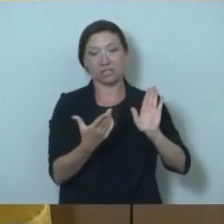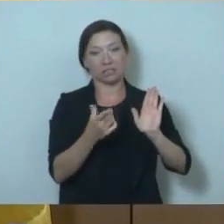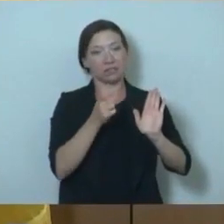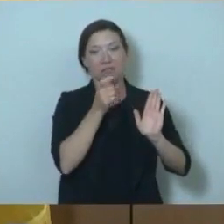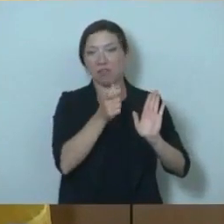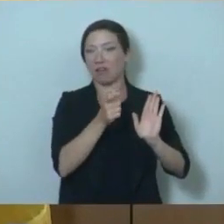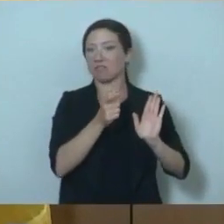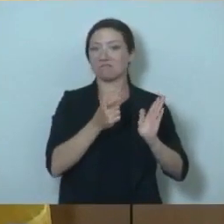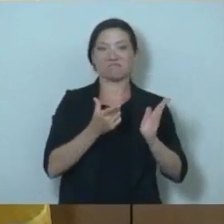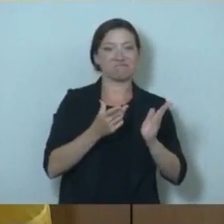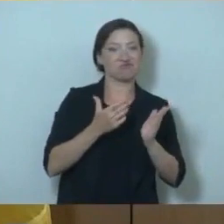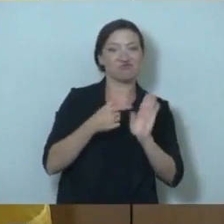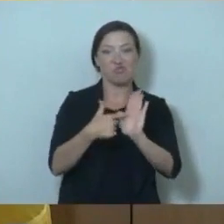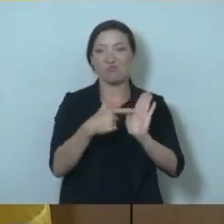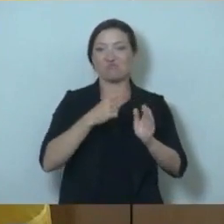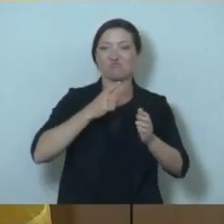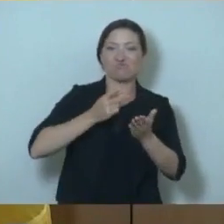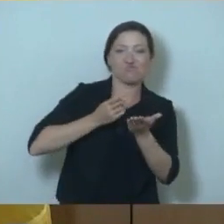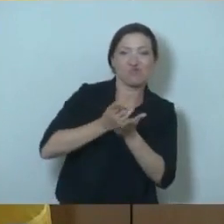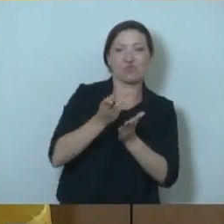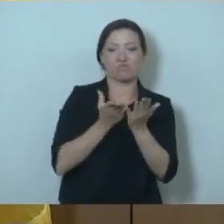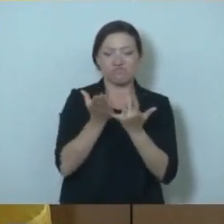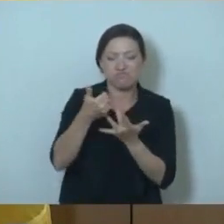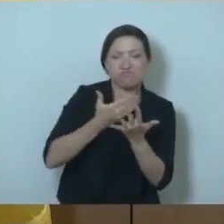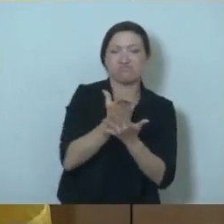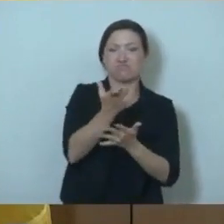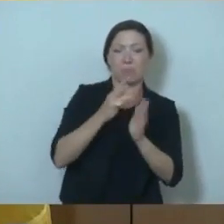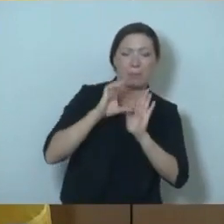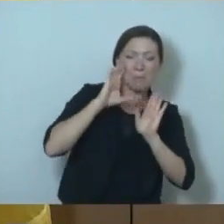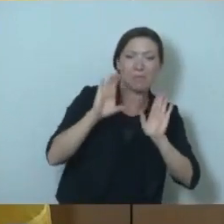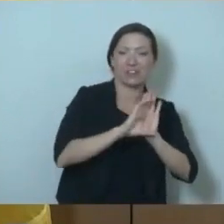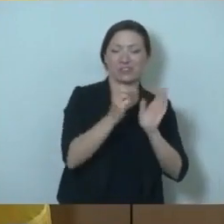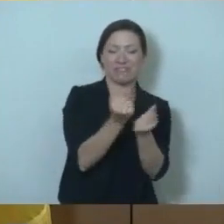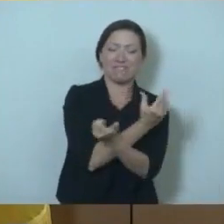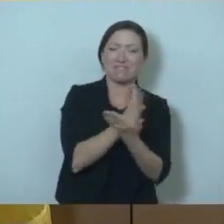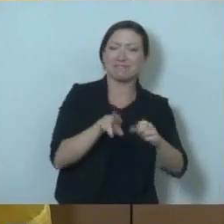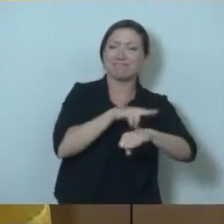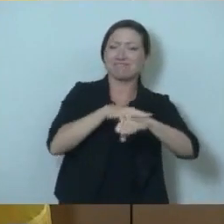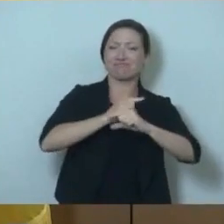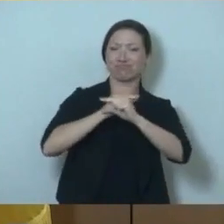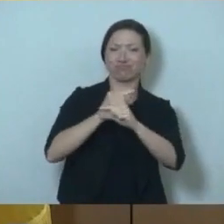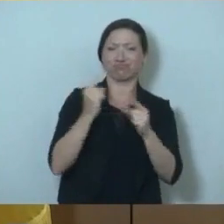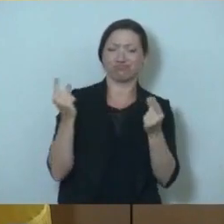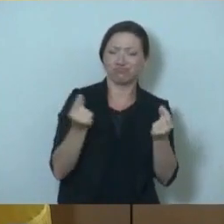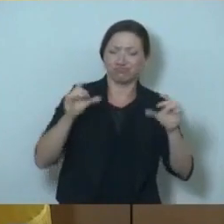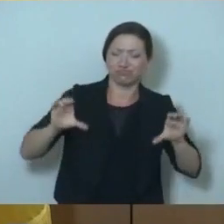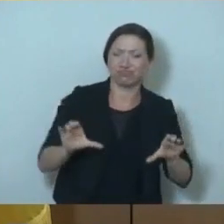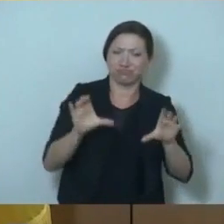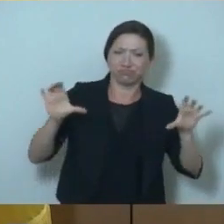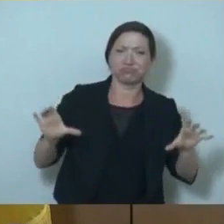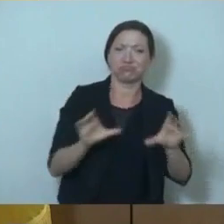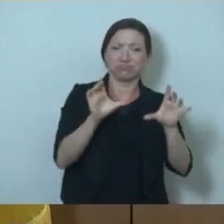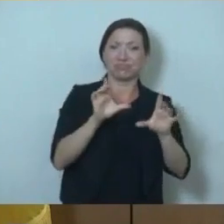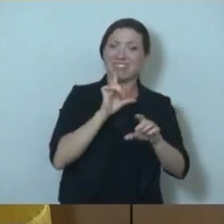THOSE, THOSE PHOTOS DO NOT DO JUST THIS IS. OF WORK THAT THE NATIONAL GUARD IS PROVIDING.